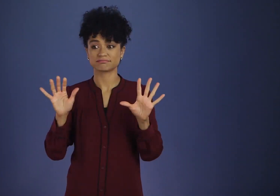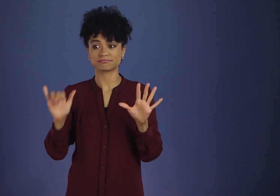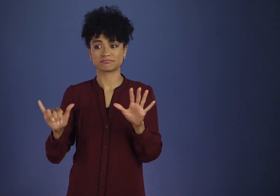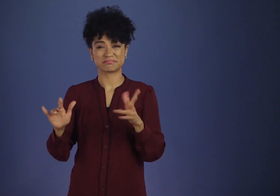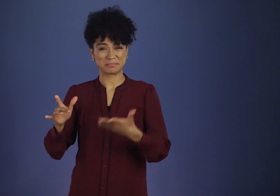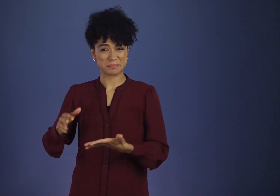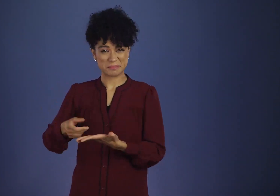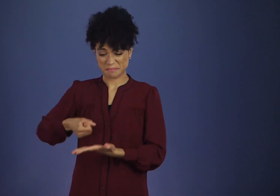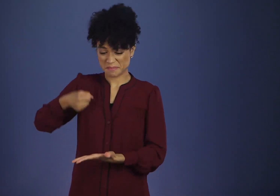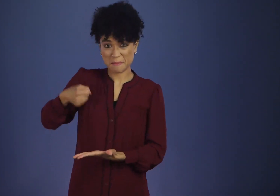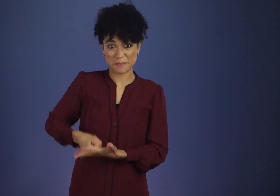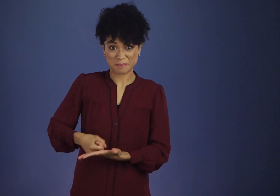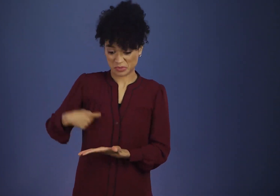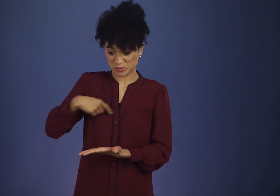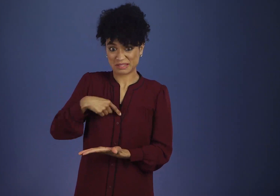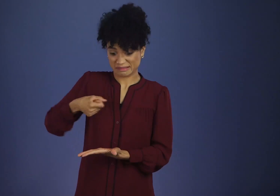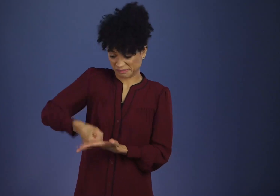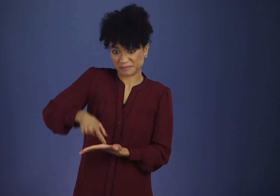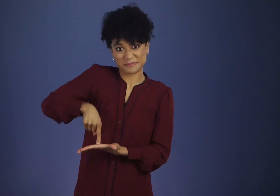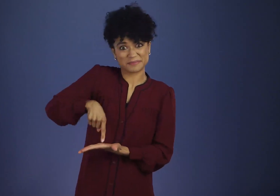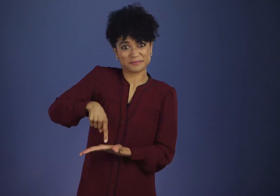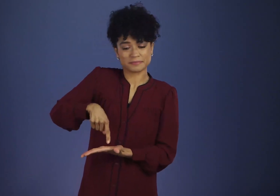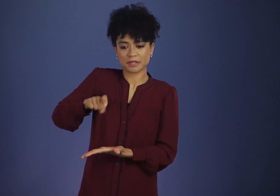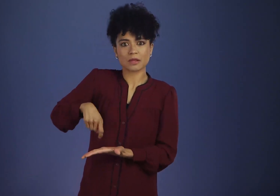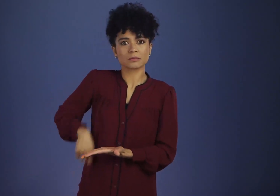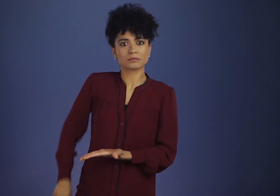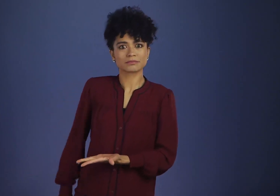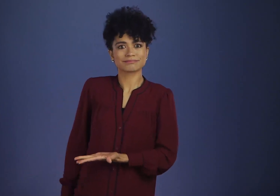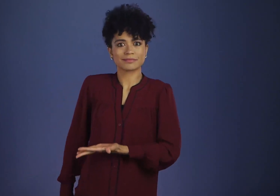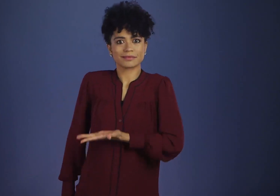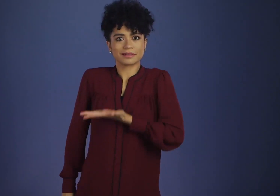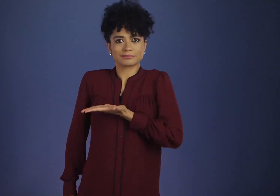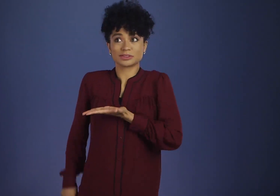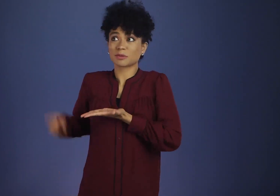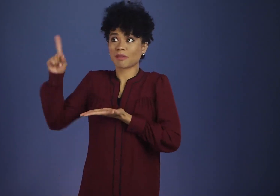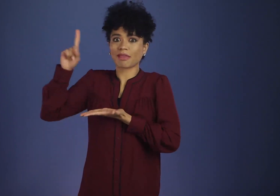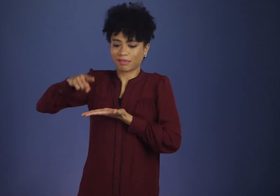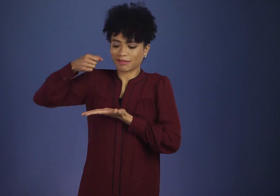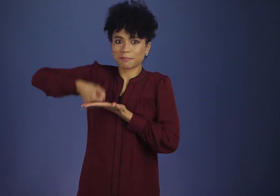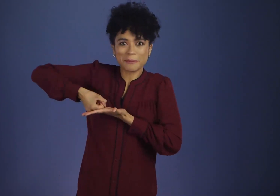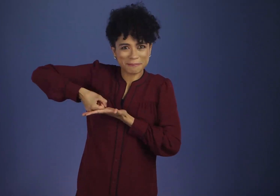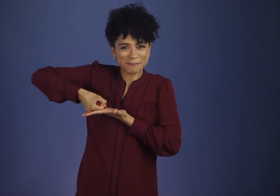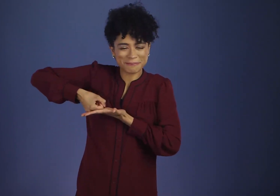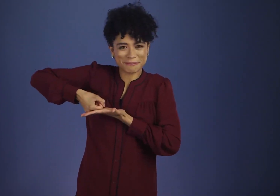It was obviously necessary to raise the bottom the rest of us had hit to the point where it would hit them.